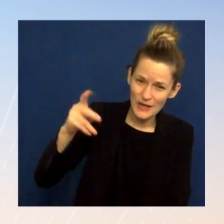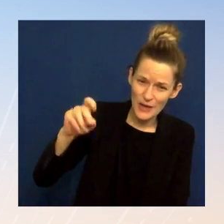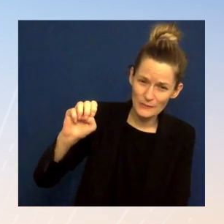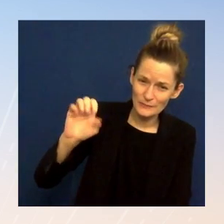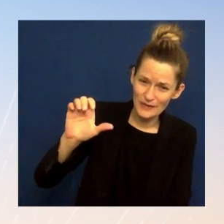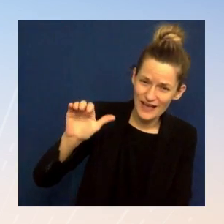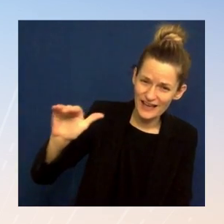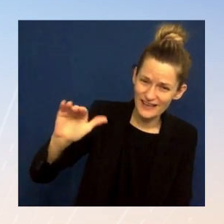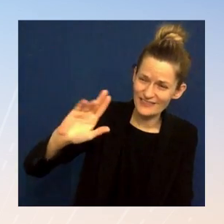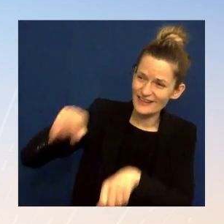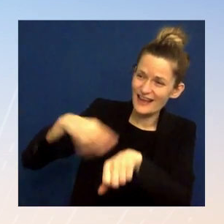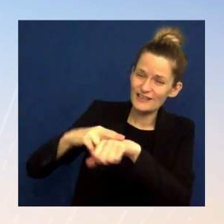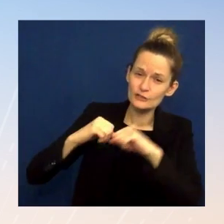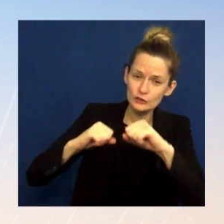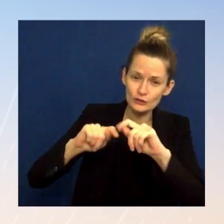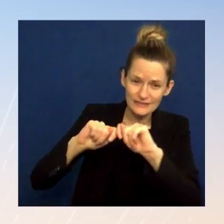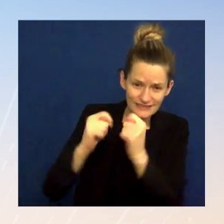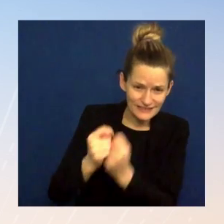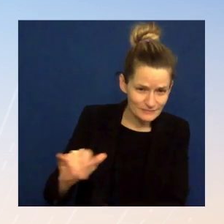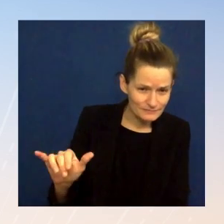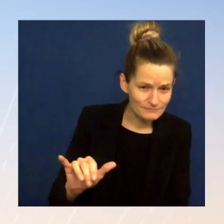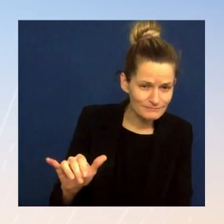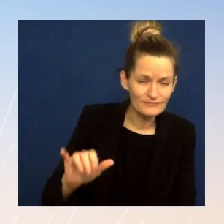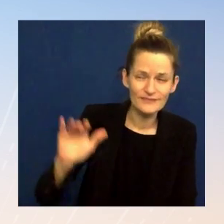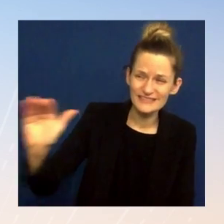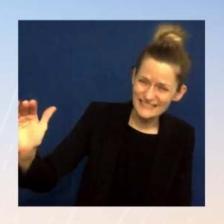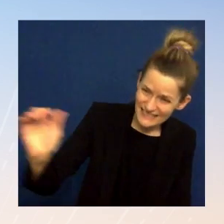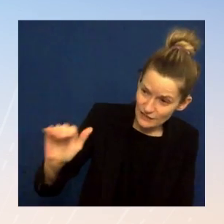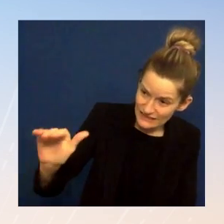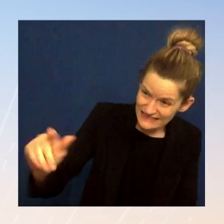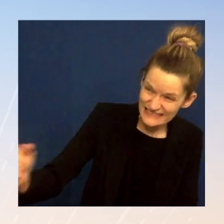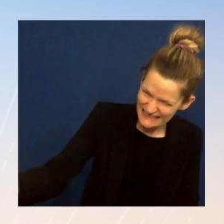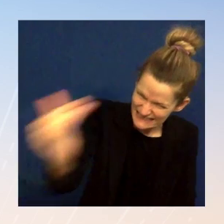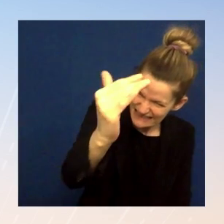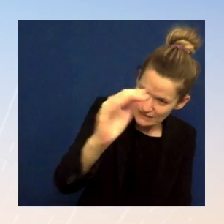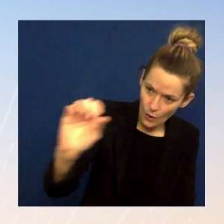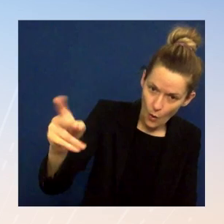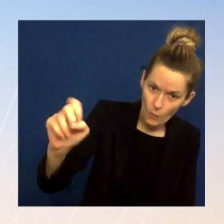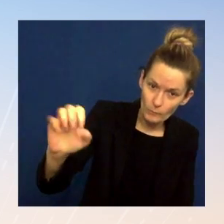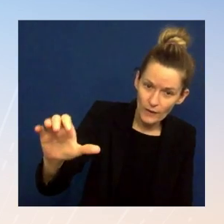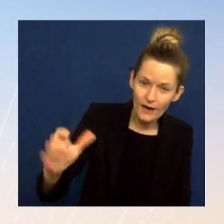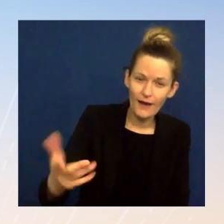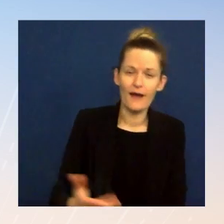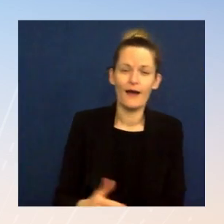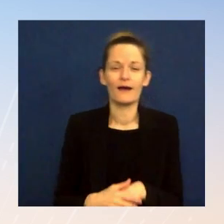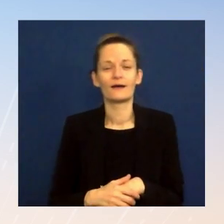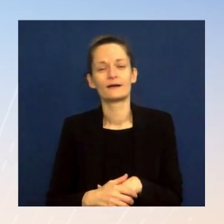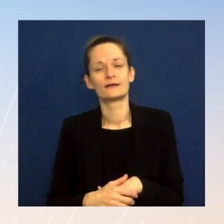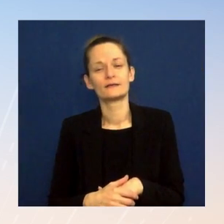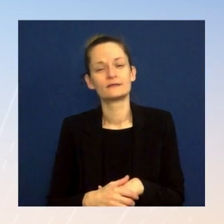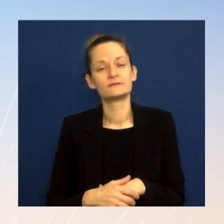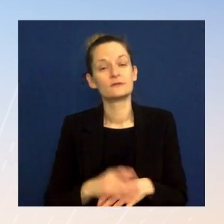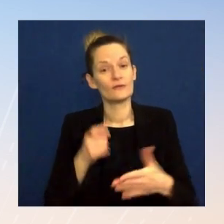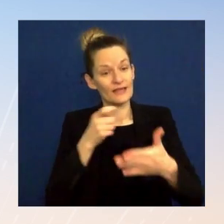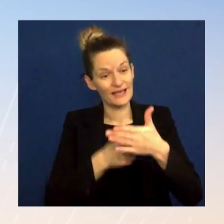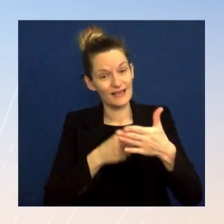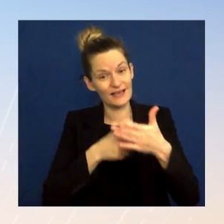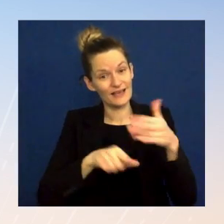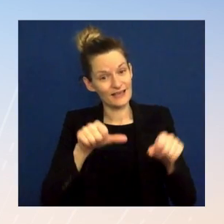I will also note that, as it relates to gas prices, we remain concerned about trends we have seen where, even as supply has increased at times